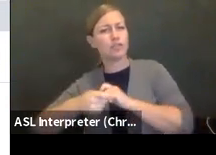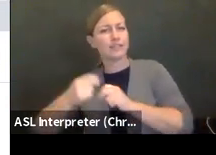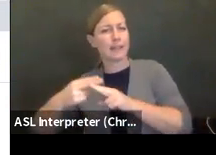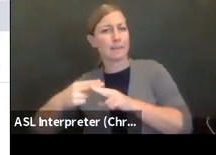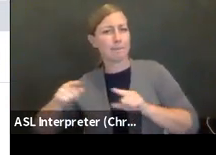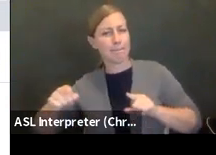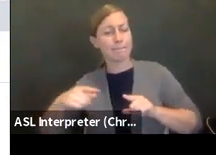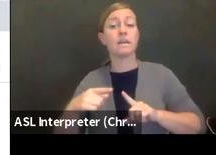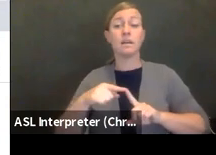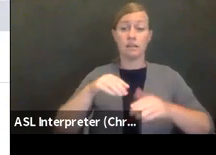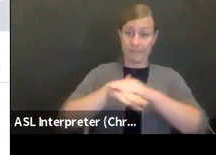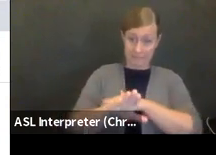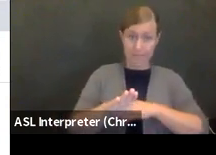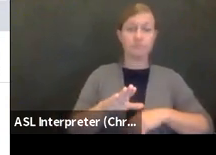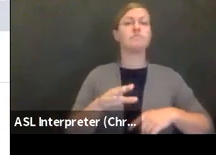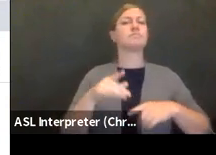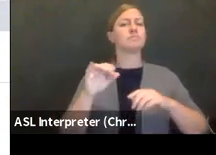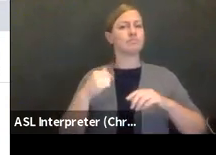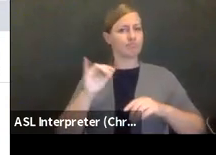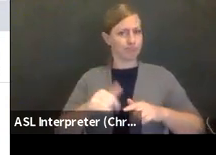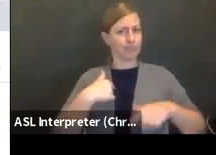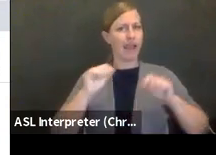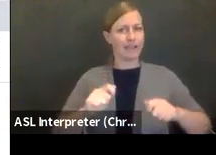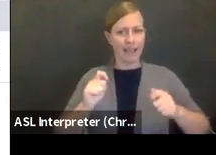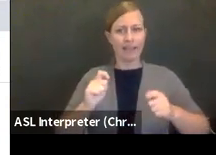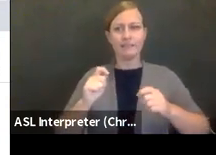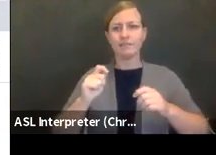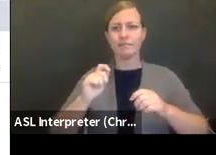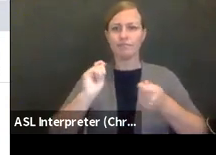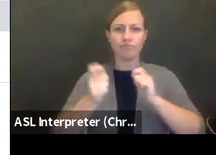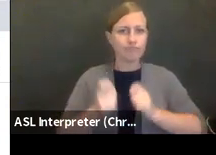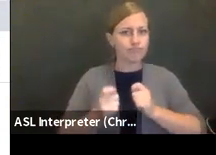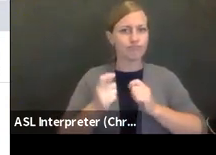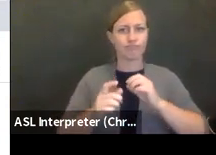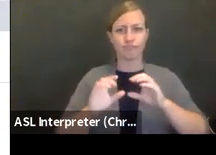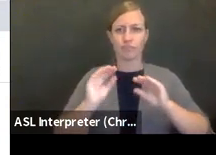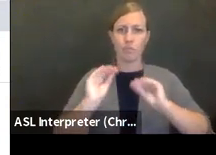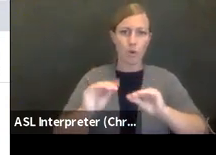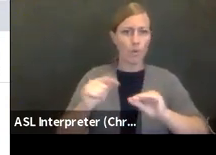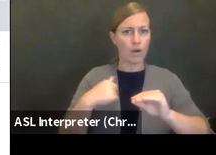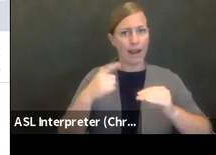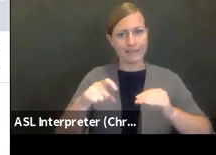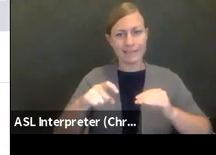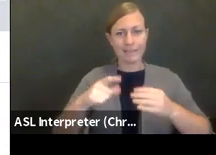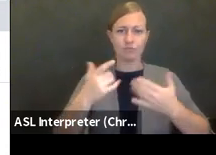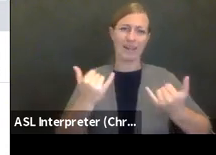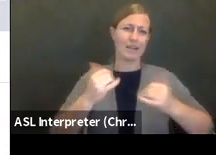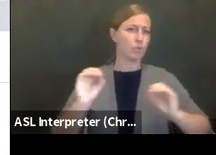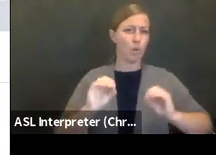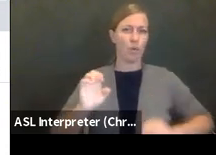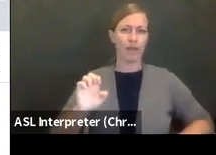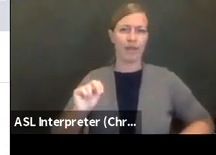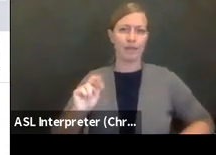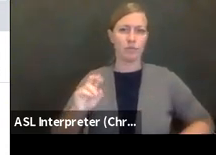ESD 112-- Kristina Wambold: And this is where I can put it where I need to put it in there. Snow enrollments right now because I don't have any students in this section.